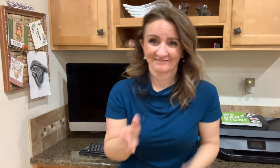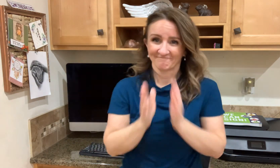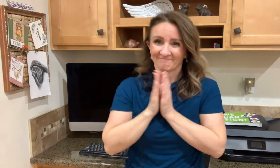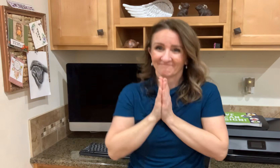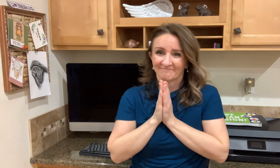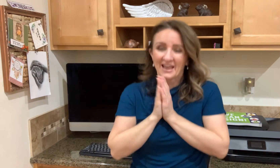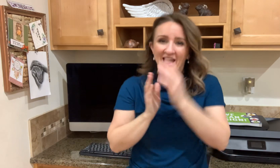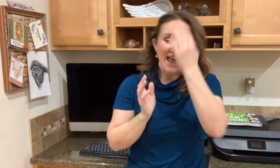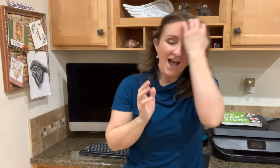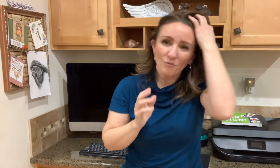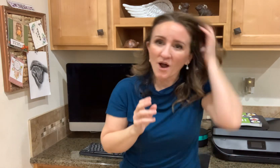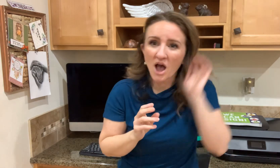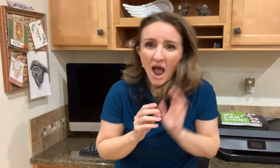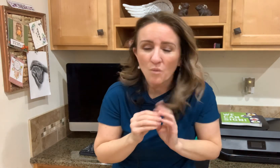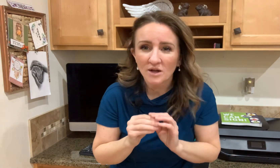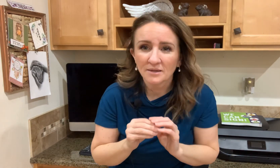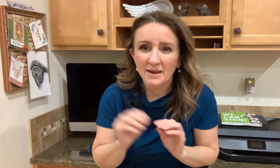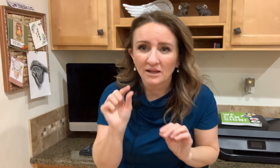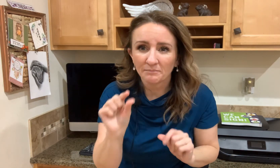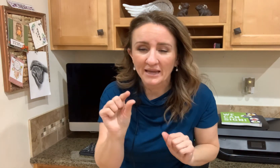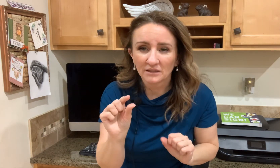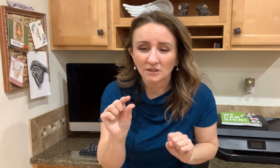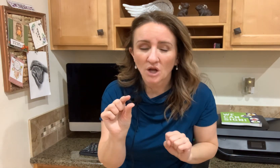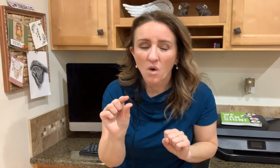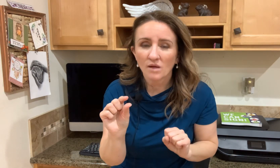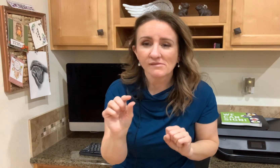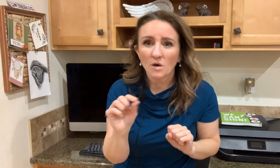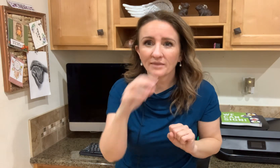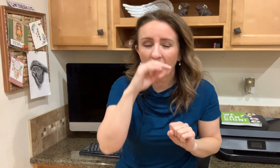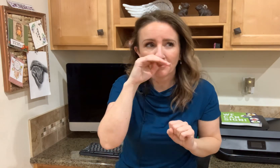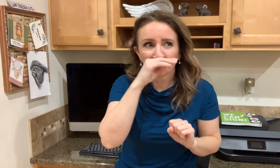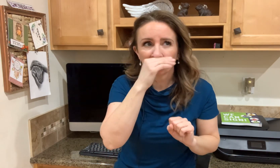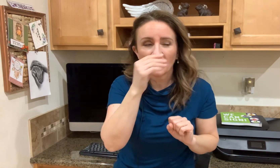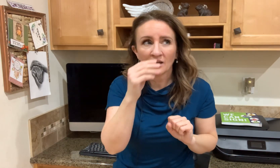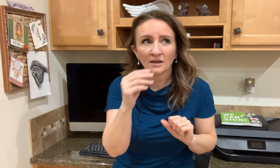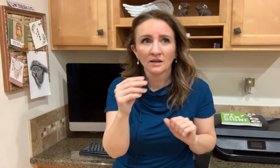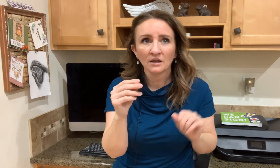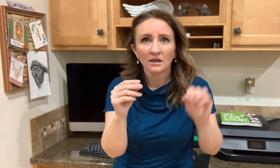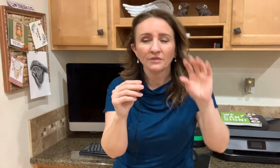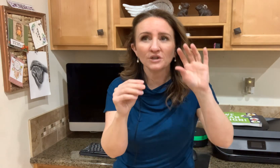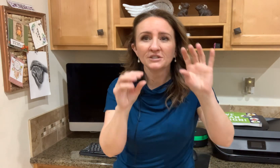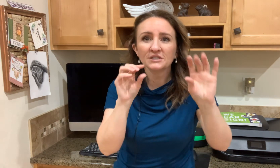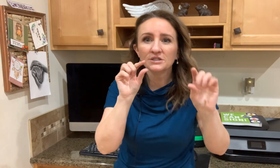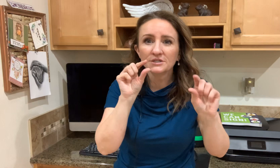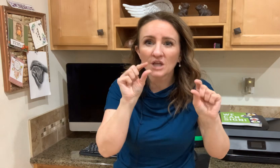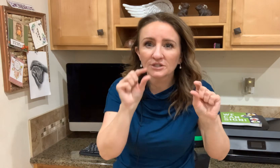now I wanna I want to make a little note, also, that there's there's